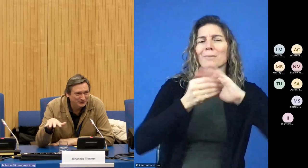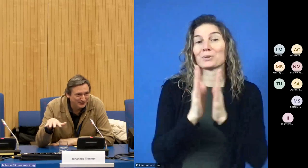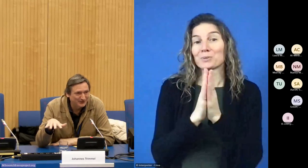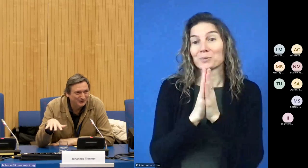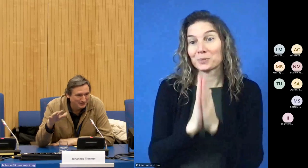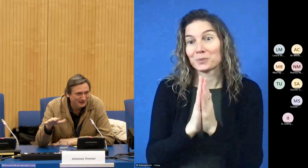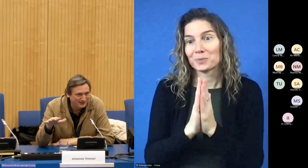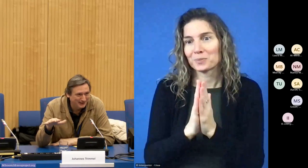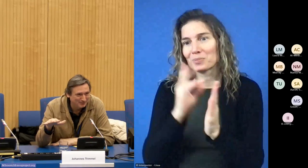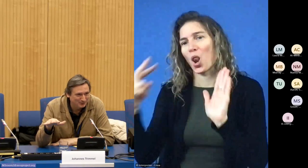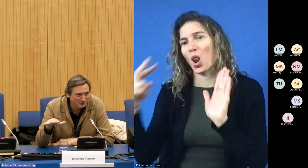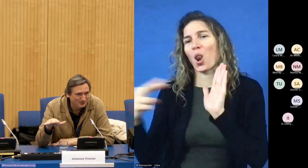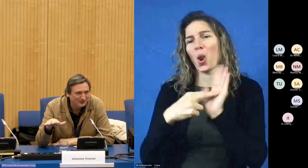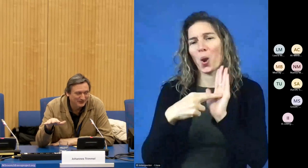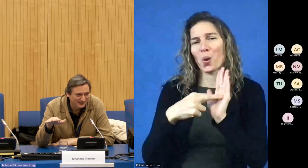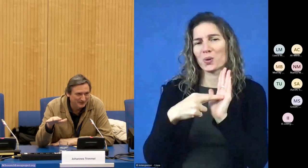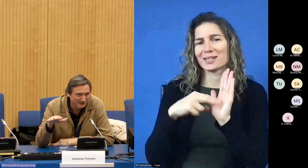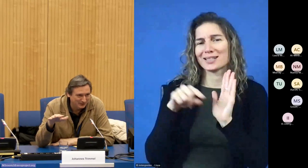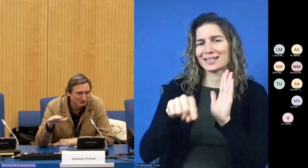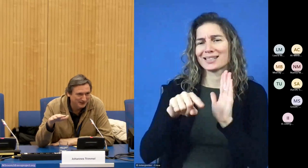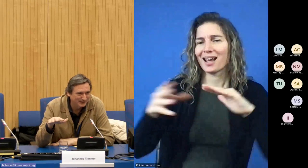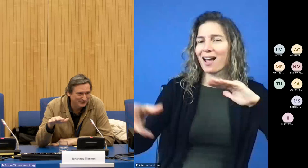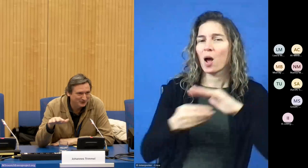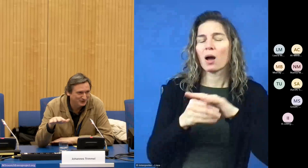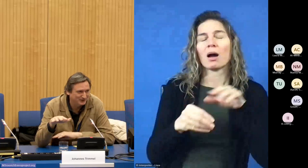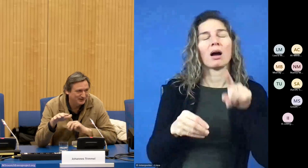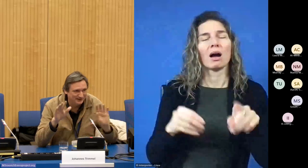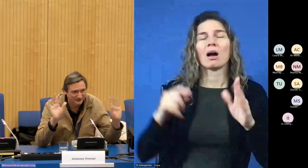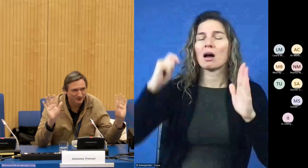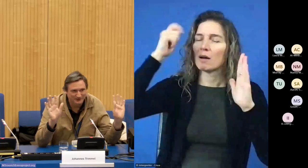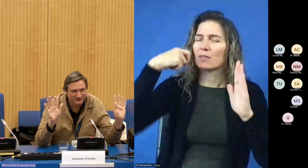suggest you look at the upload, because the video is really strong. These voices